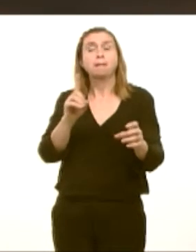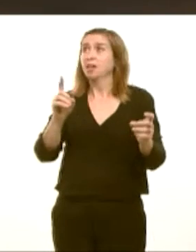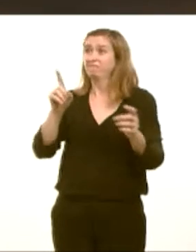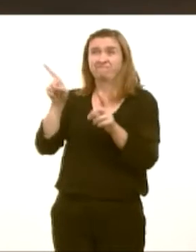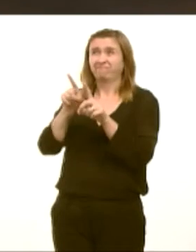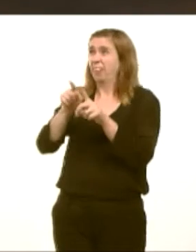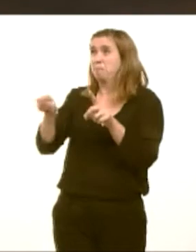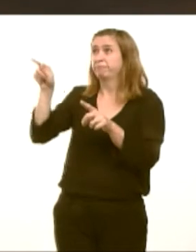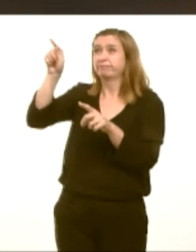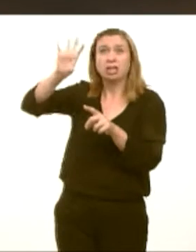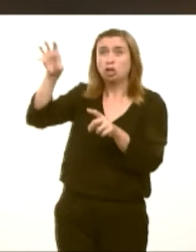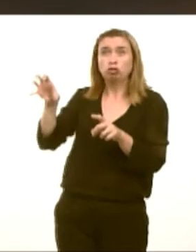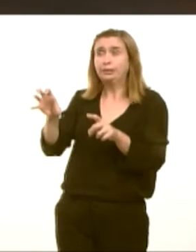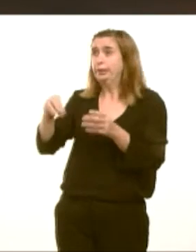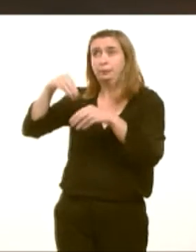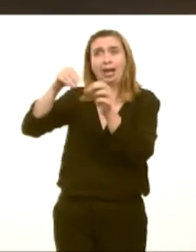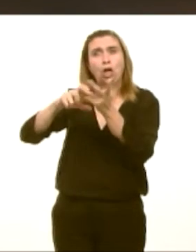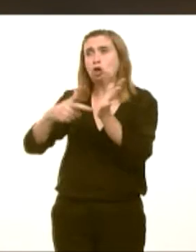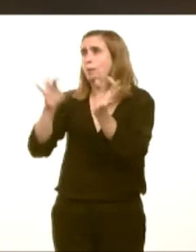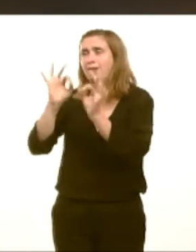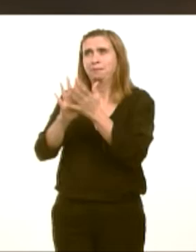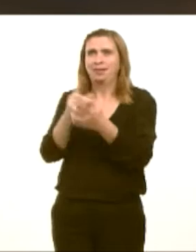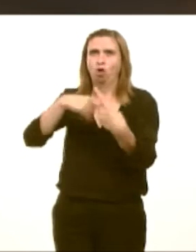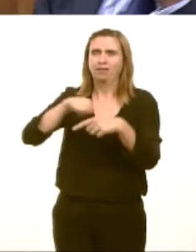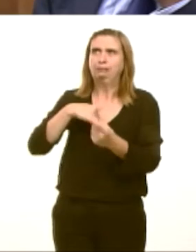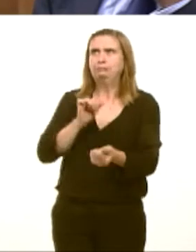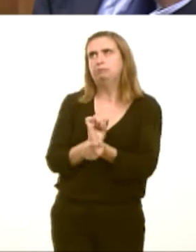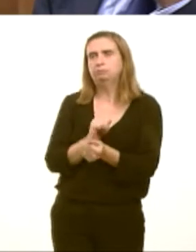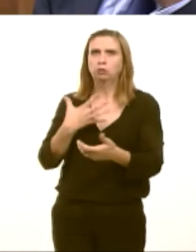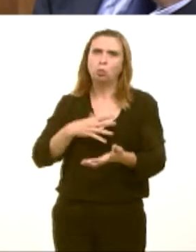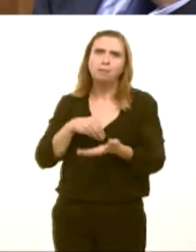So, clearly, there are issues that affect all of us that make it difficult to pay early,